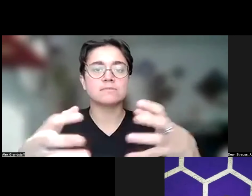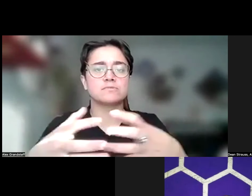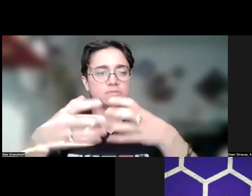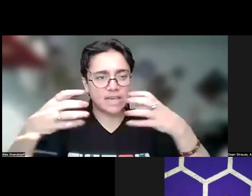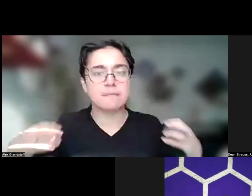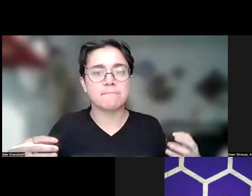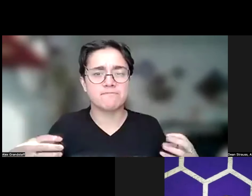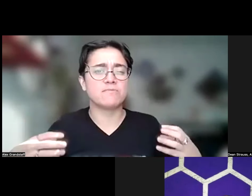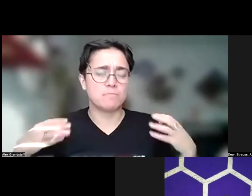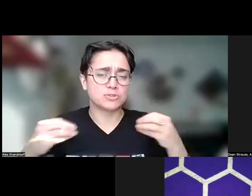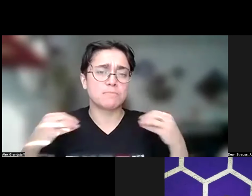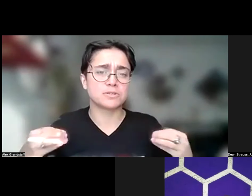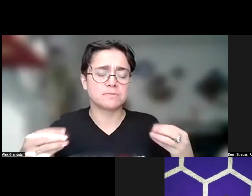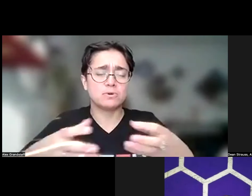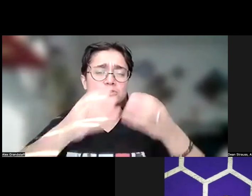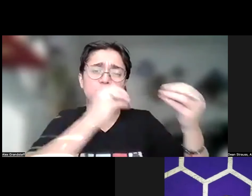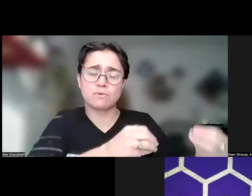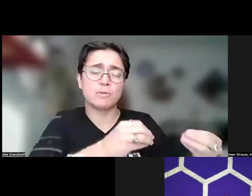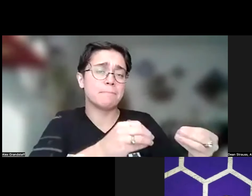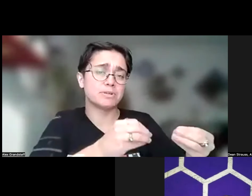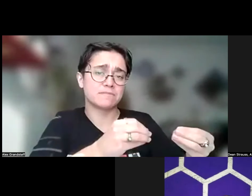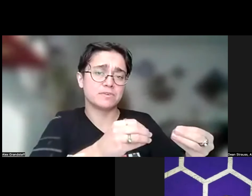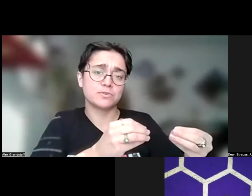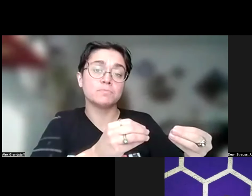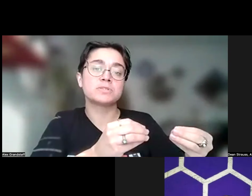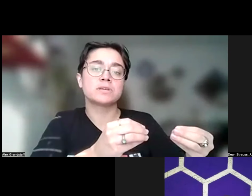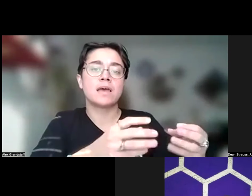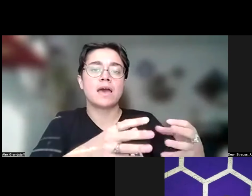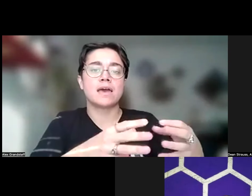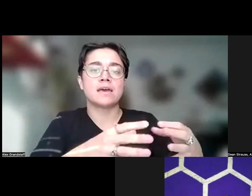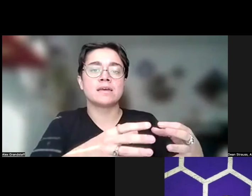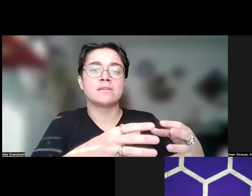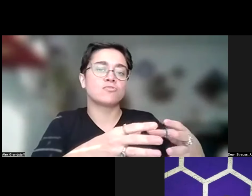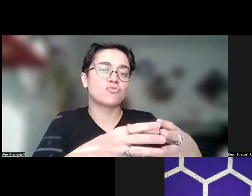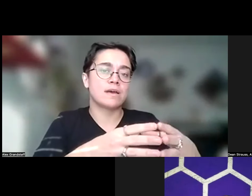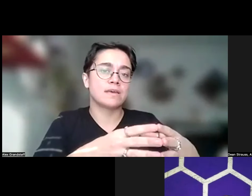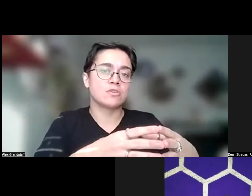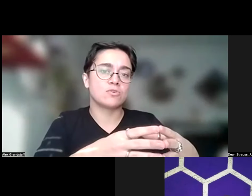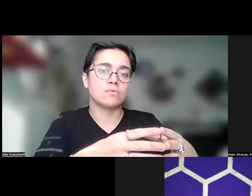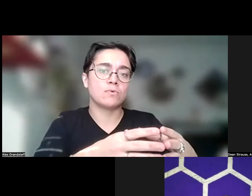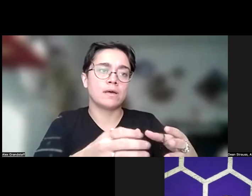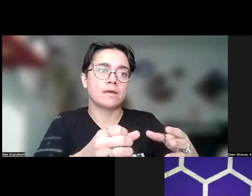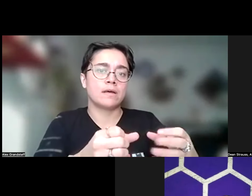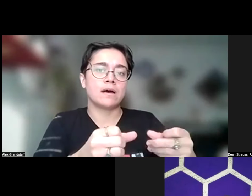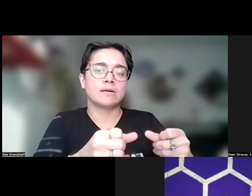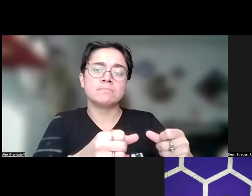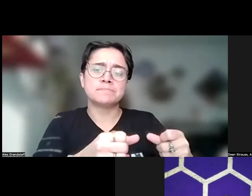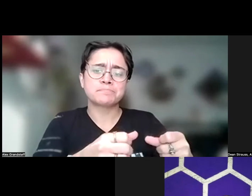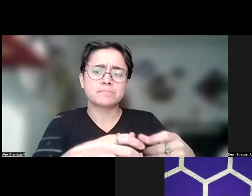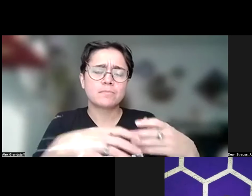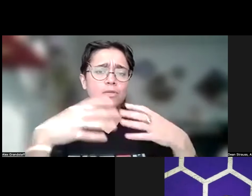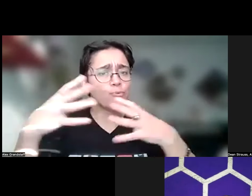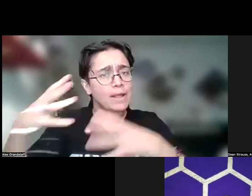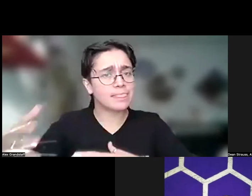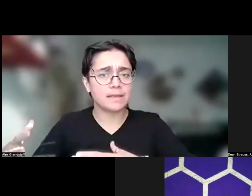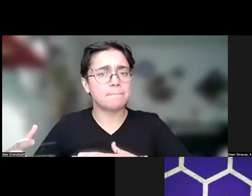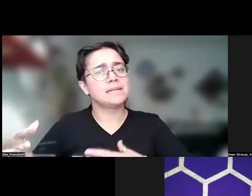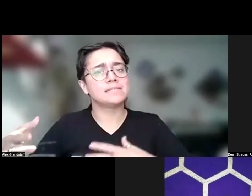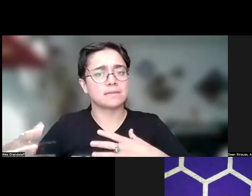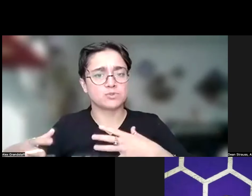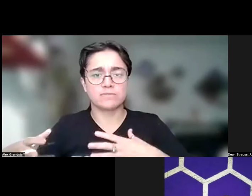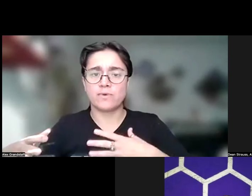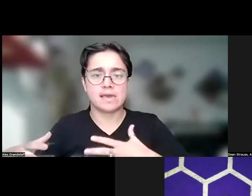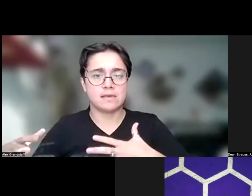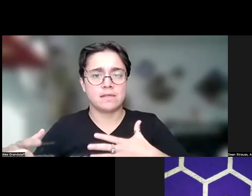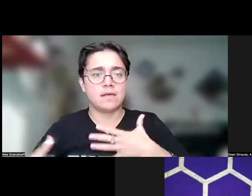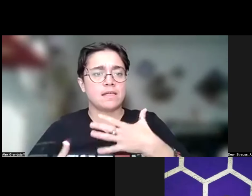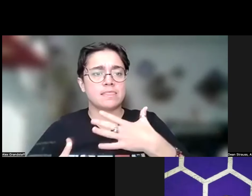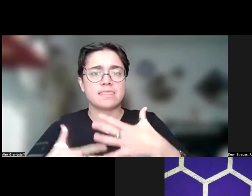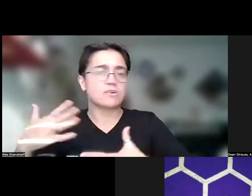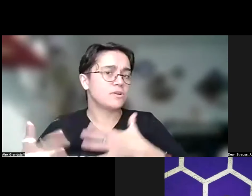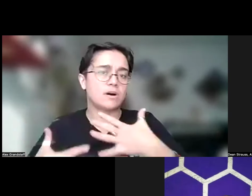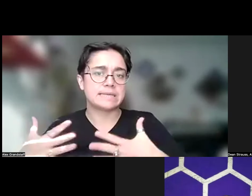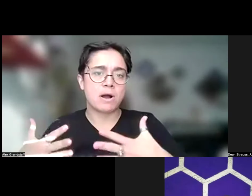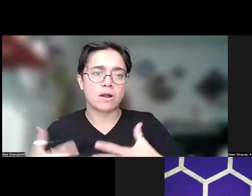a tolerance for taking the most vulnerable members of those groups